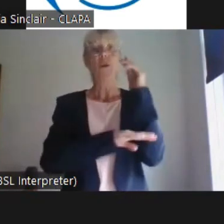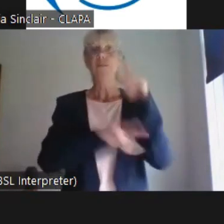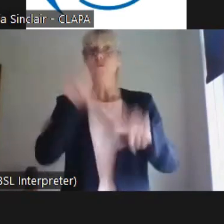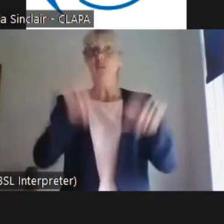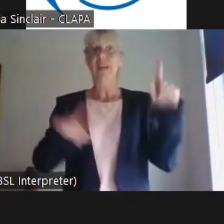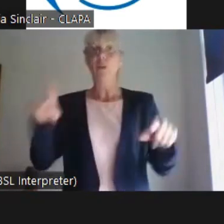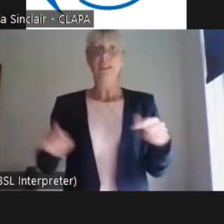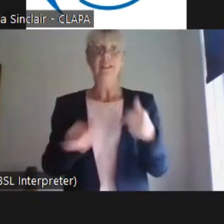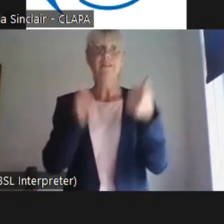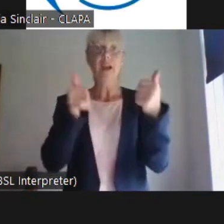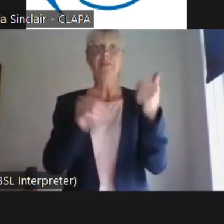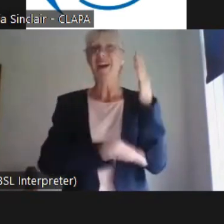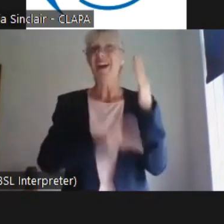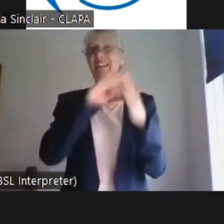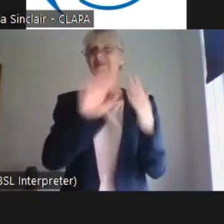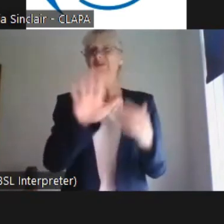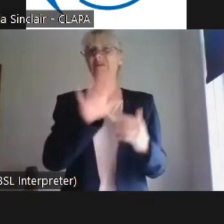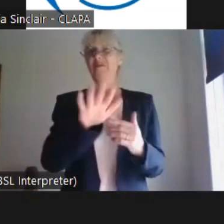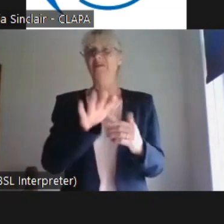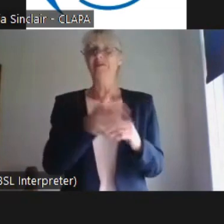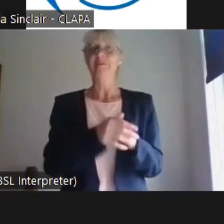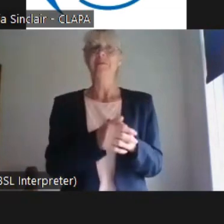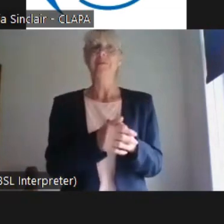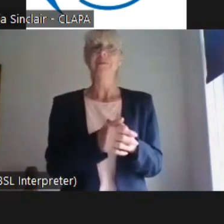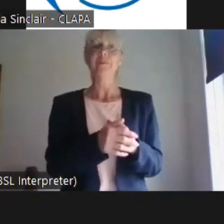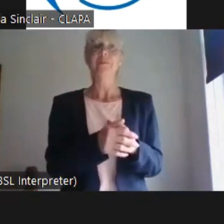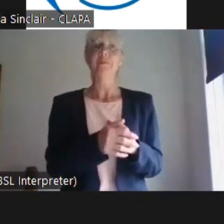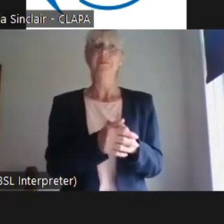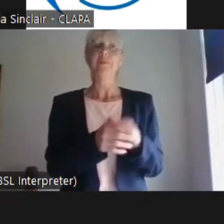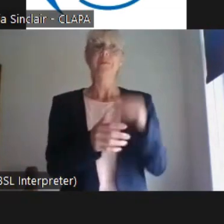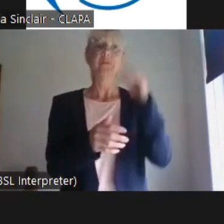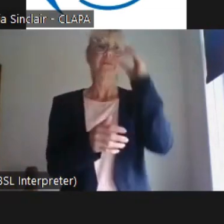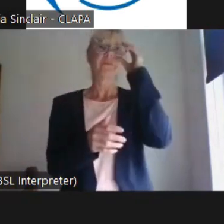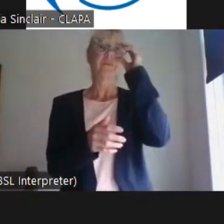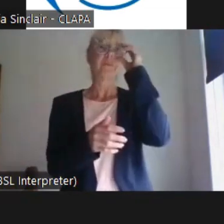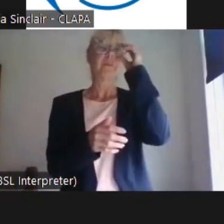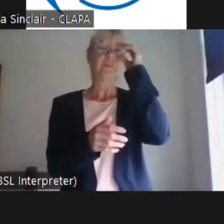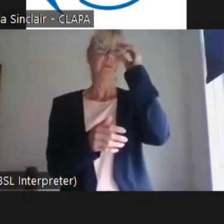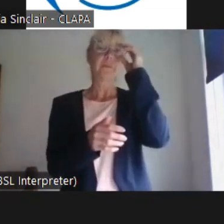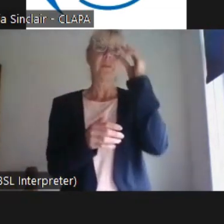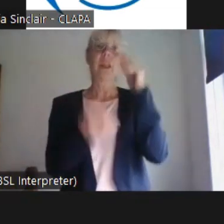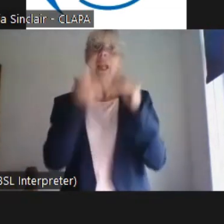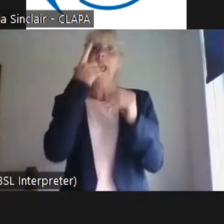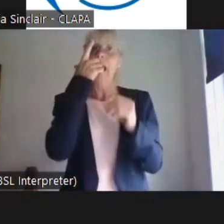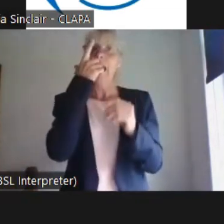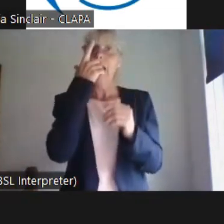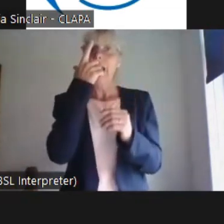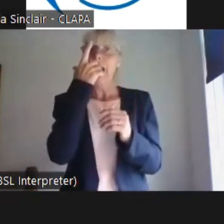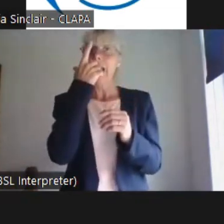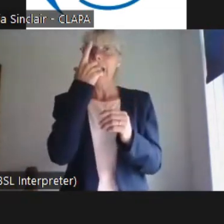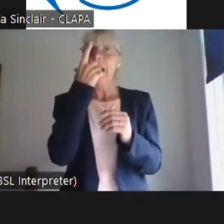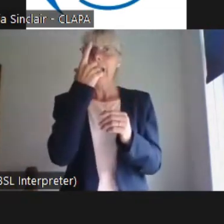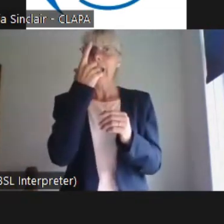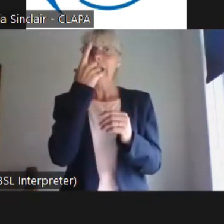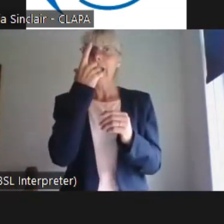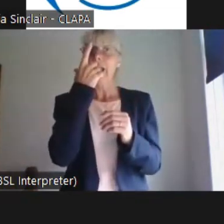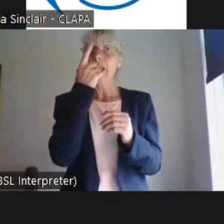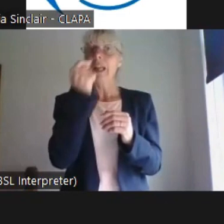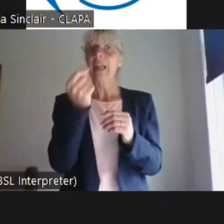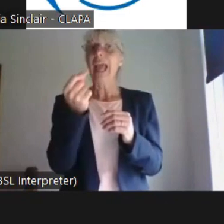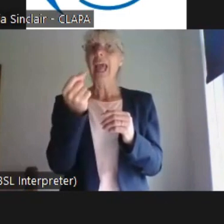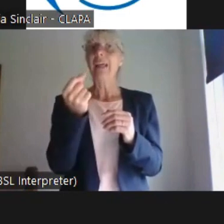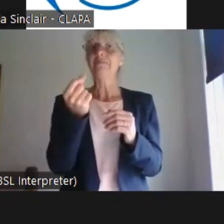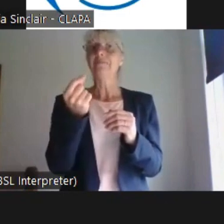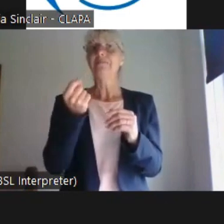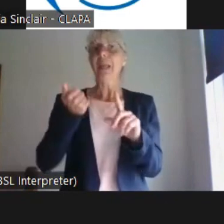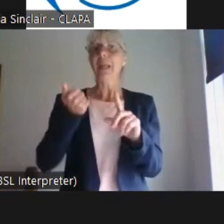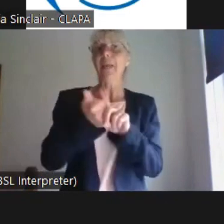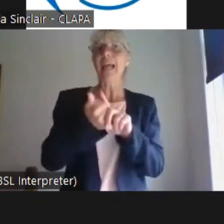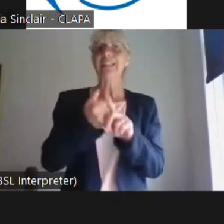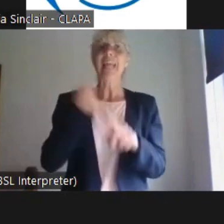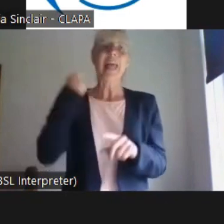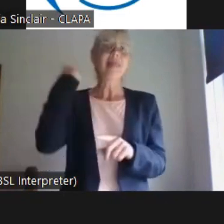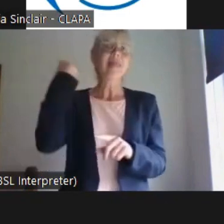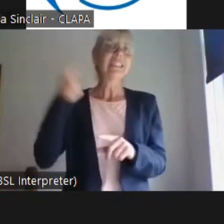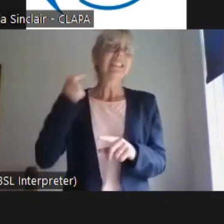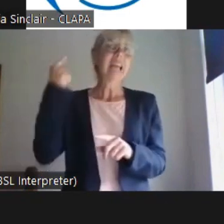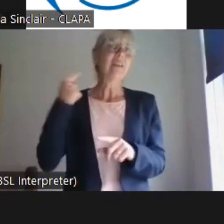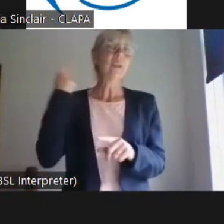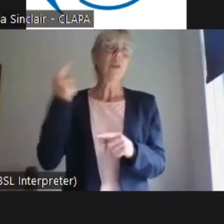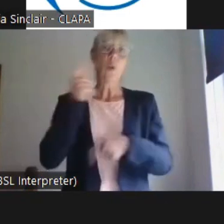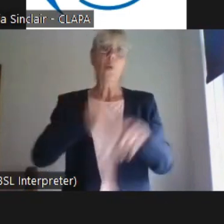fine that sometimes has um an impact as to which sounds we expect to be affected so if your child